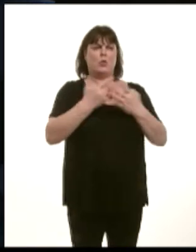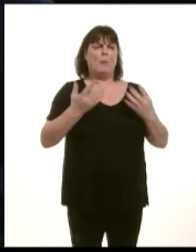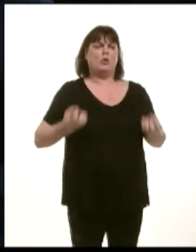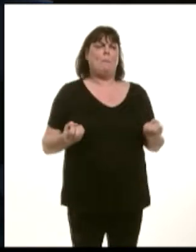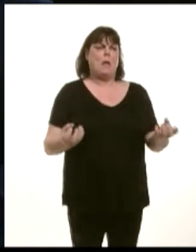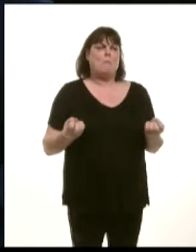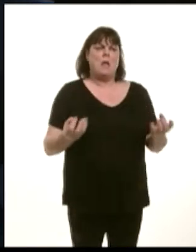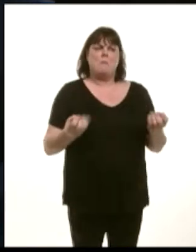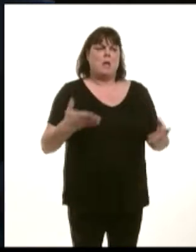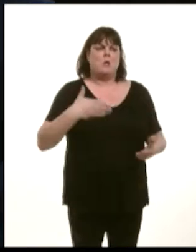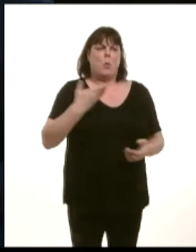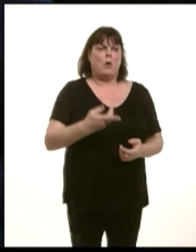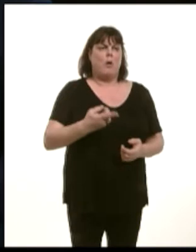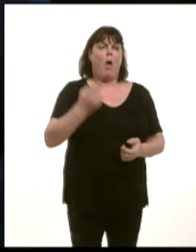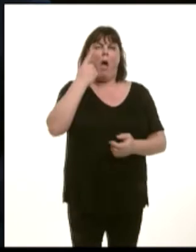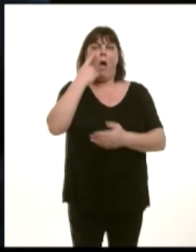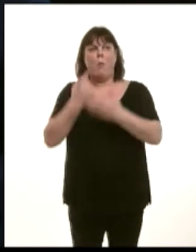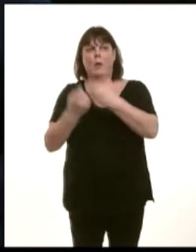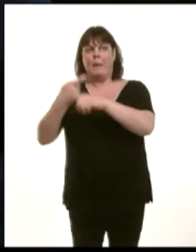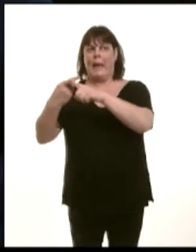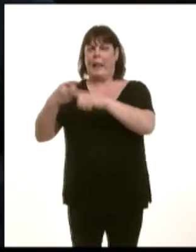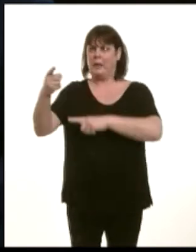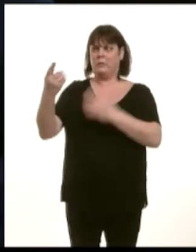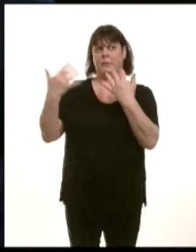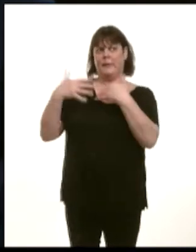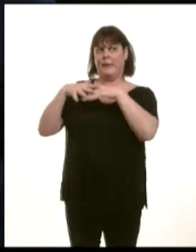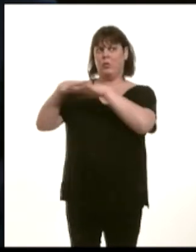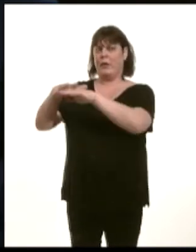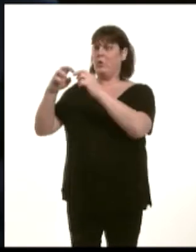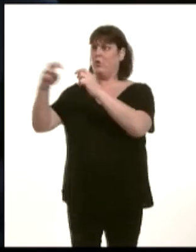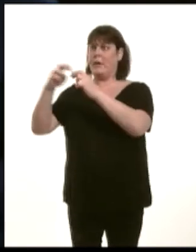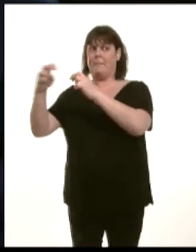If you look over the border in England, integrated transport areas and integrated transport authorities